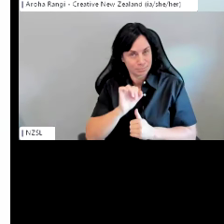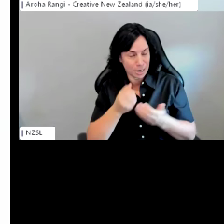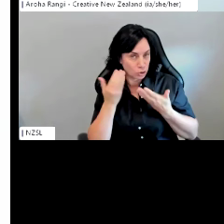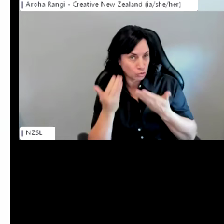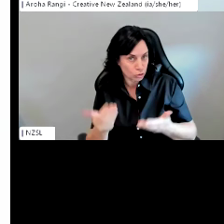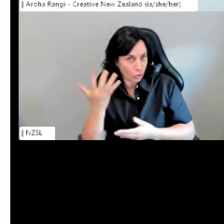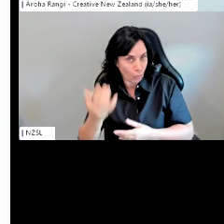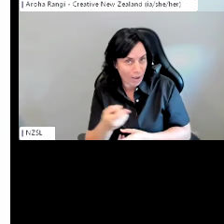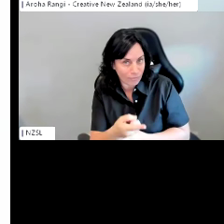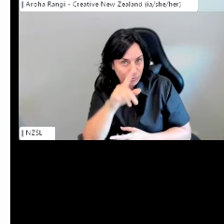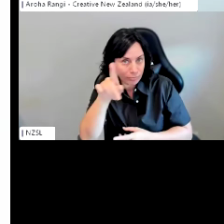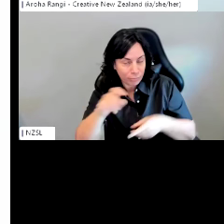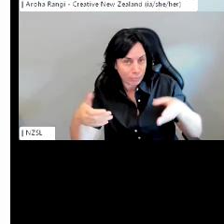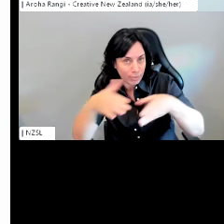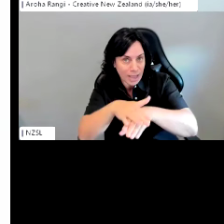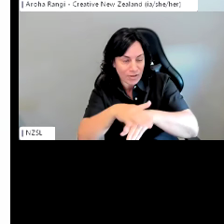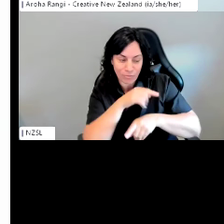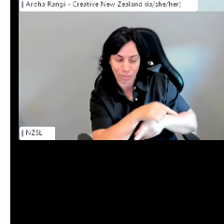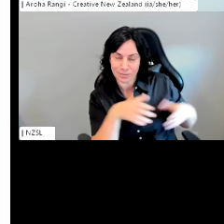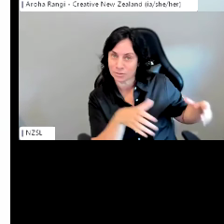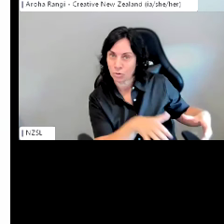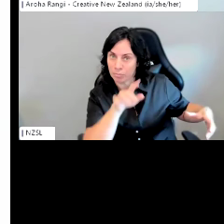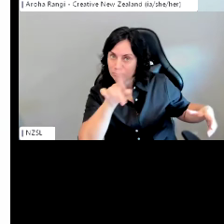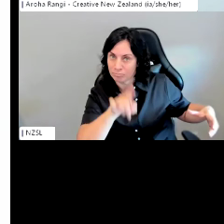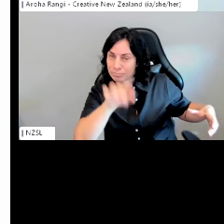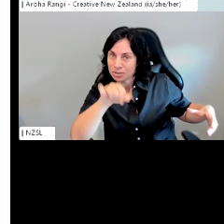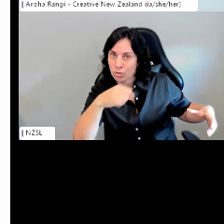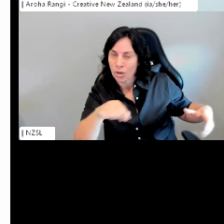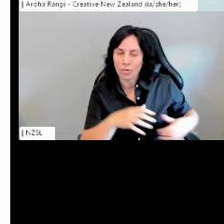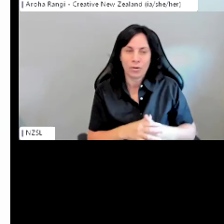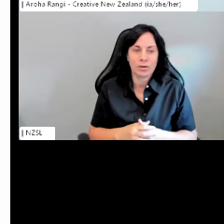in every thing you offer but you might have it somewhere in your program or somewhere in your